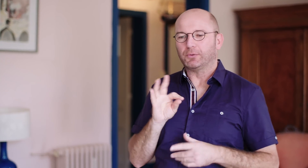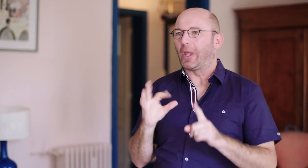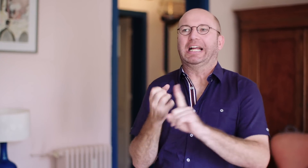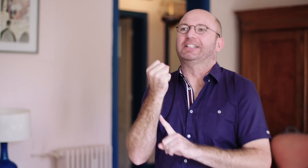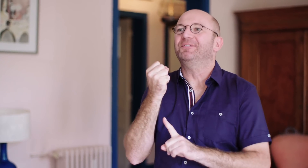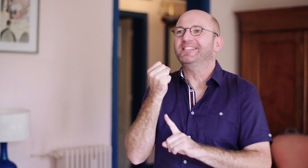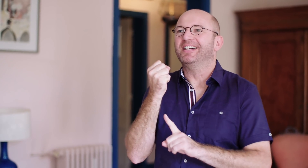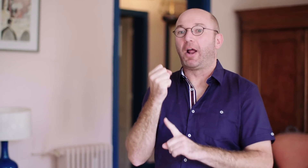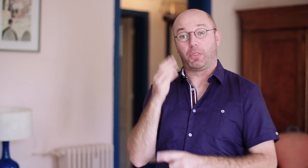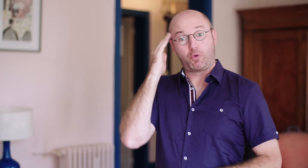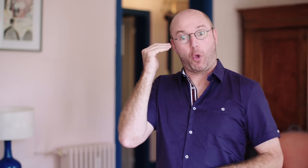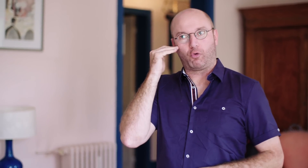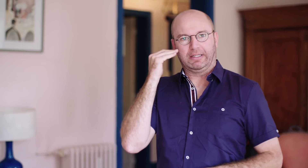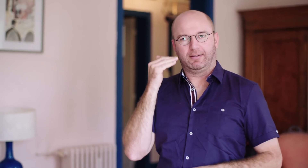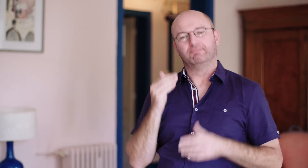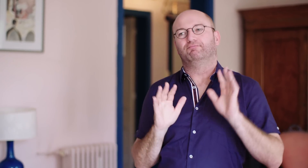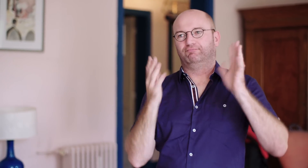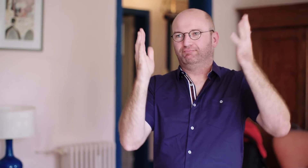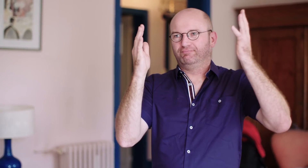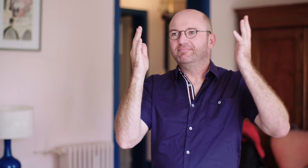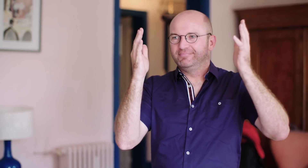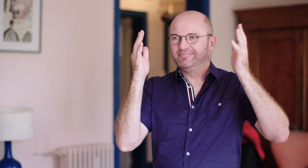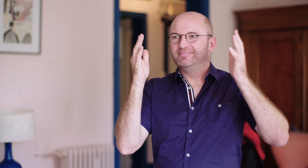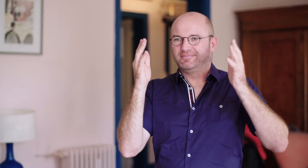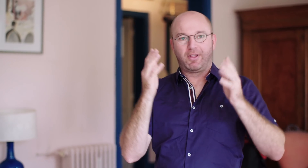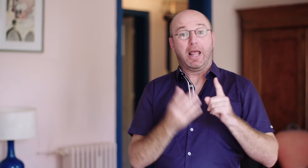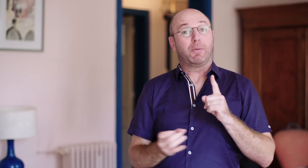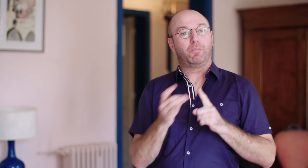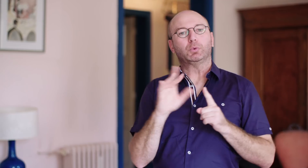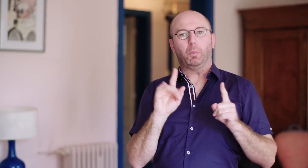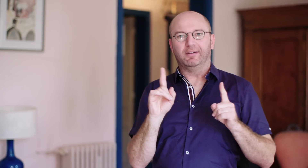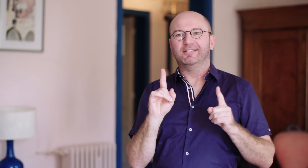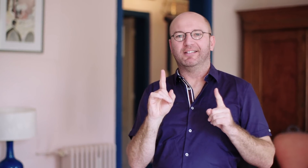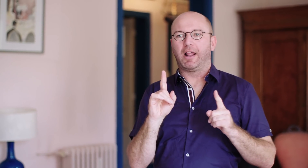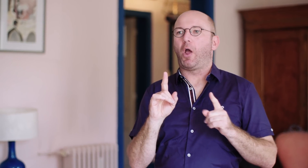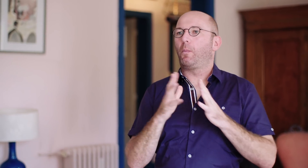So, Greece and Rwanda also didn't win, and congratulations to Korea.